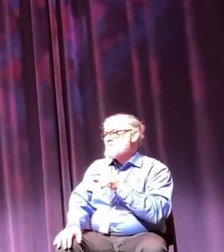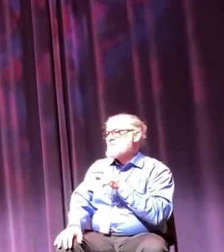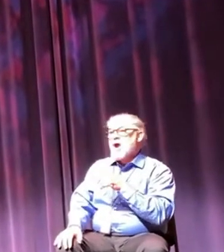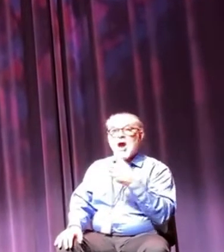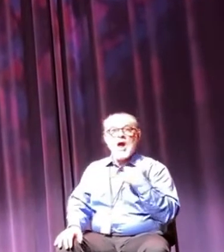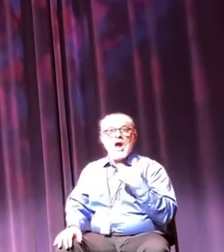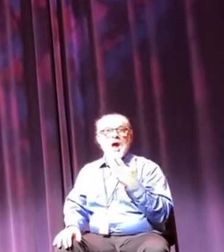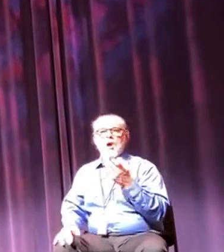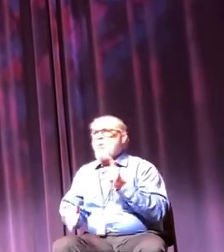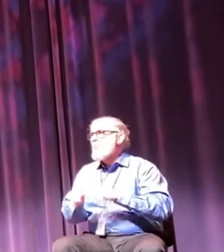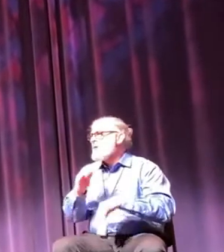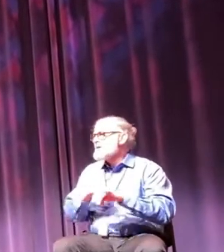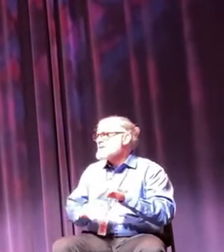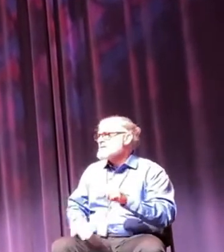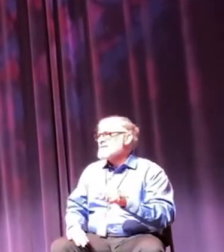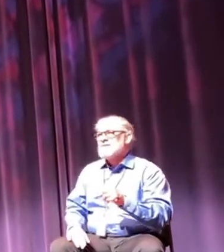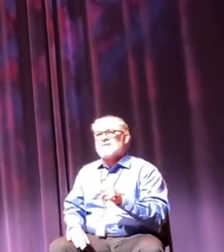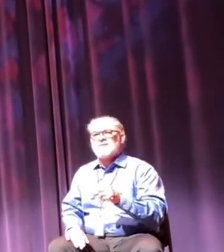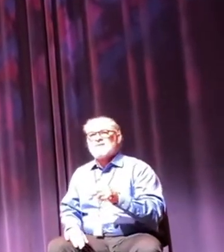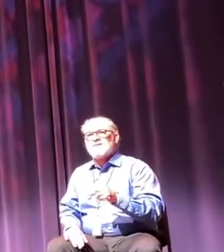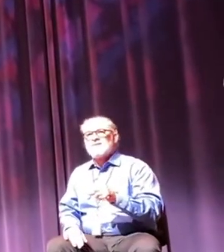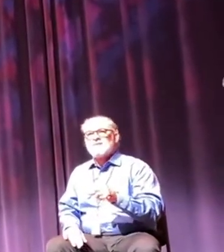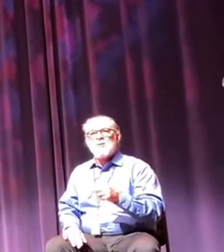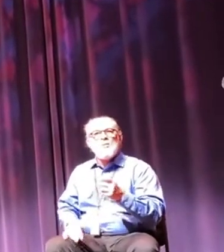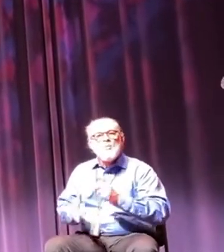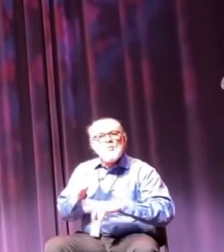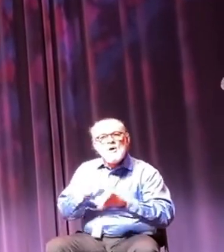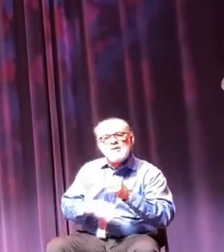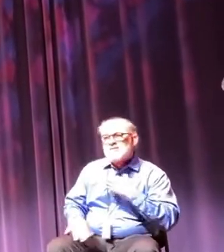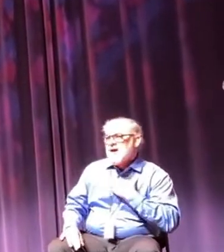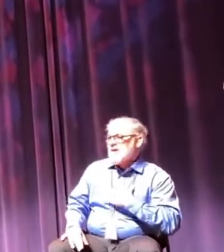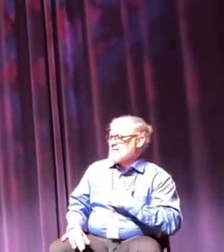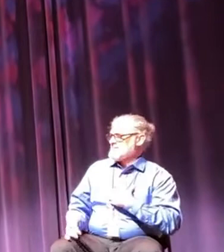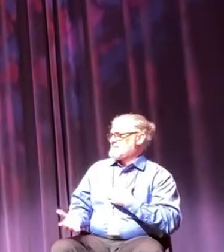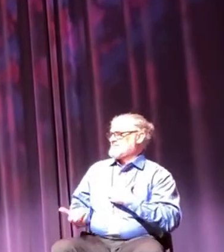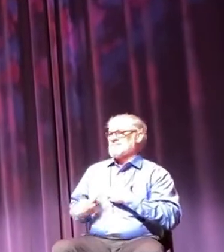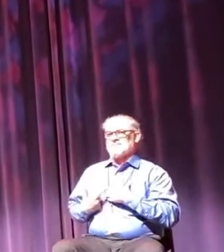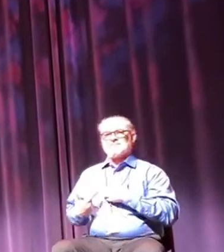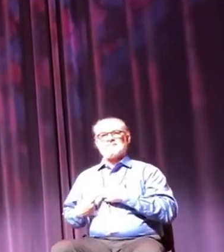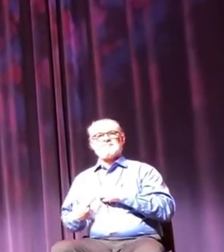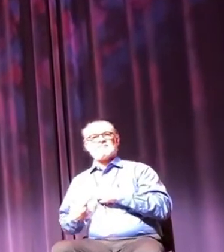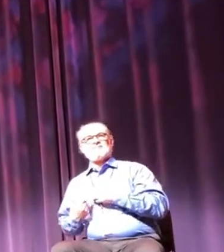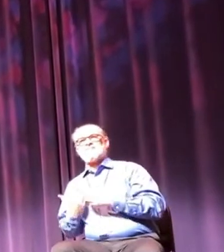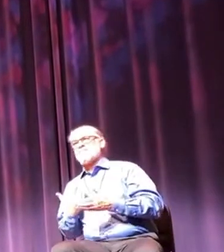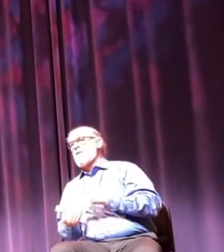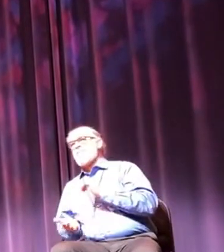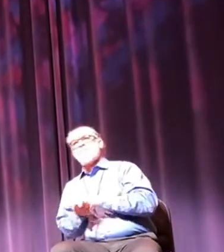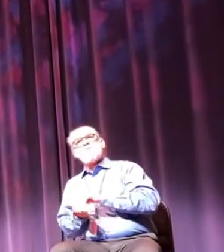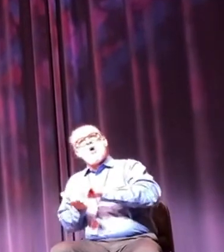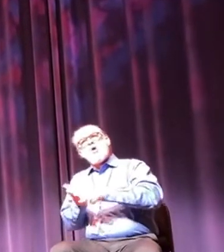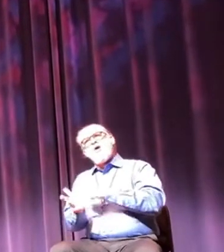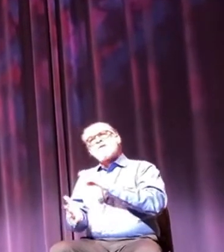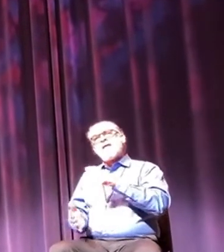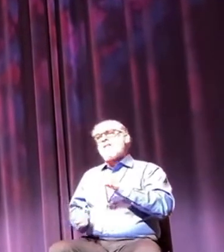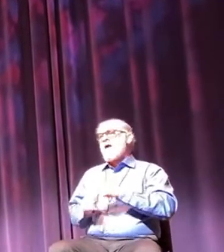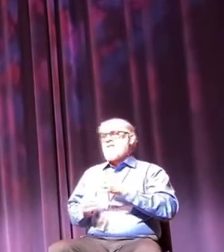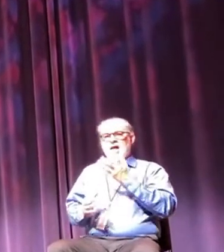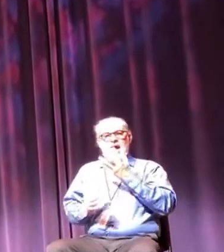and what is, what is hunger anyway but the carving out of emptiness,